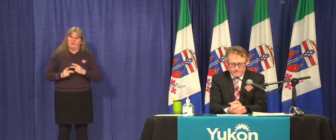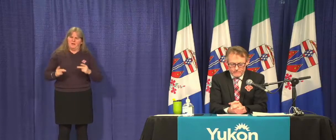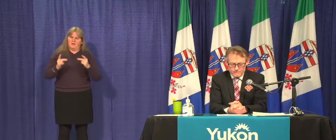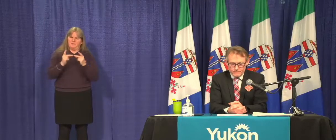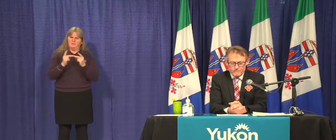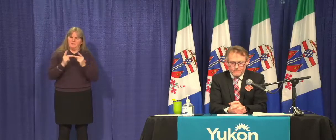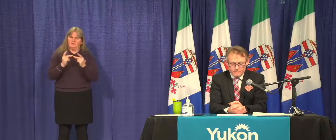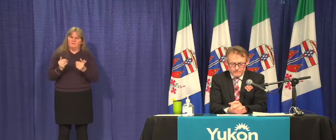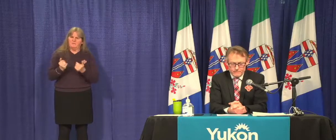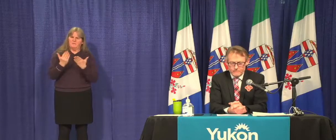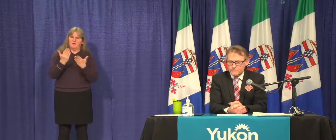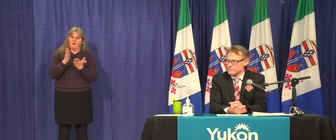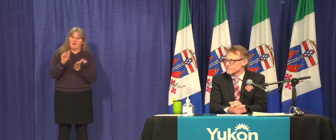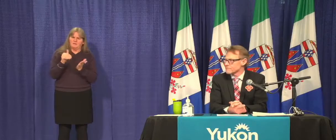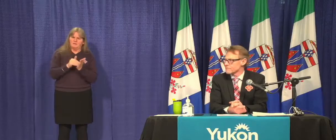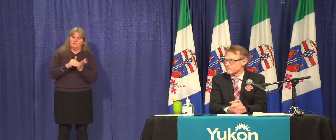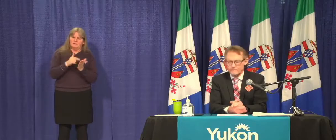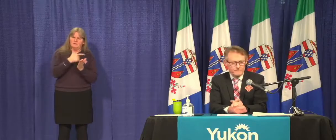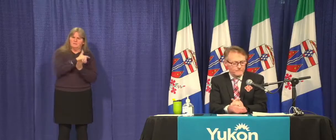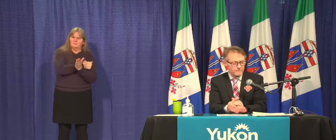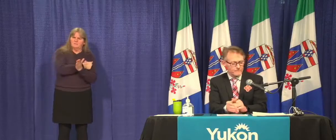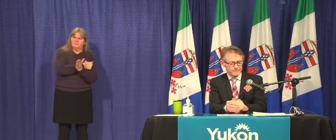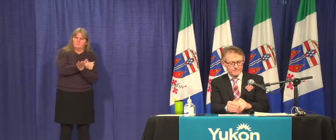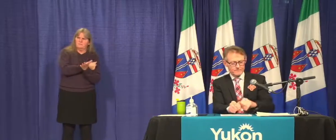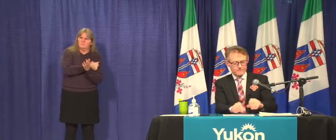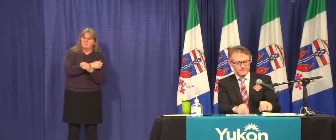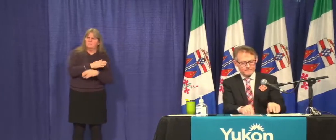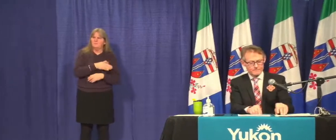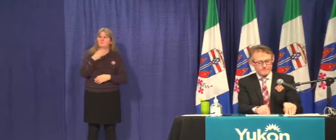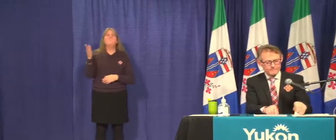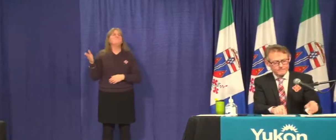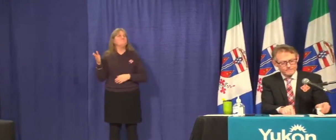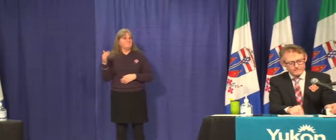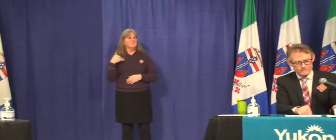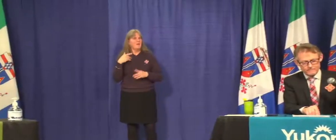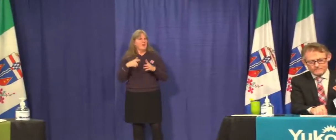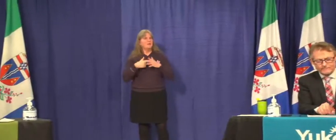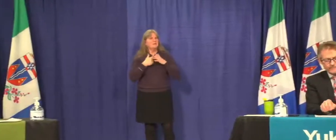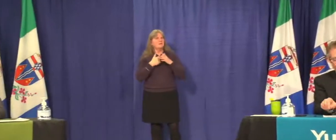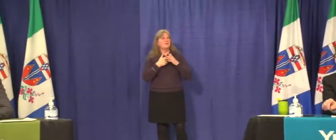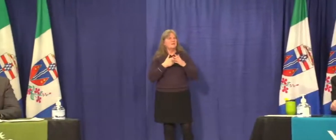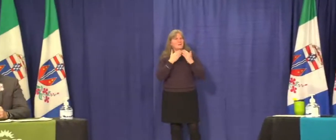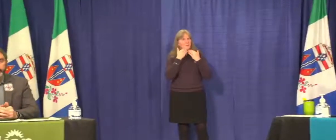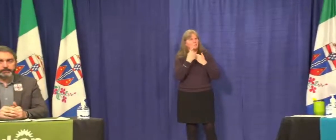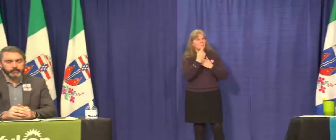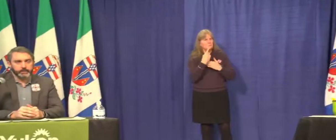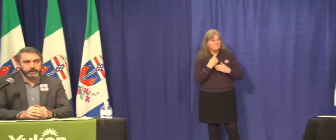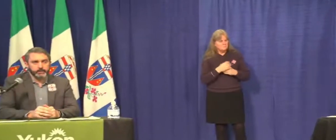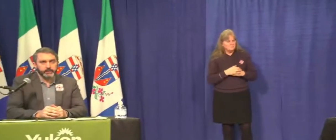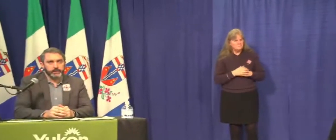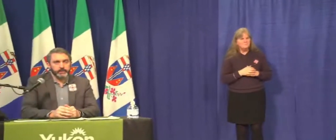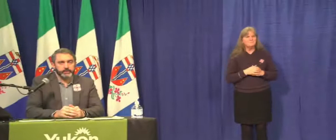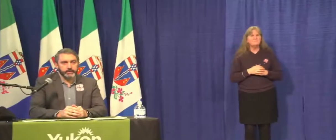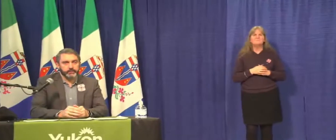run these vaccine clinics. I can start. Excellent question, Chris.